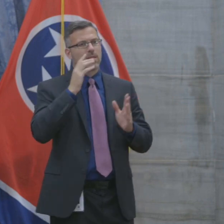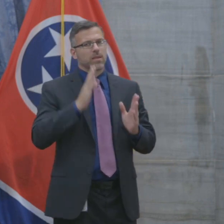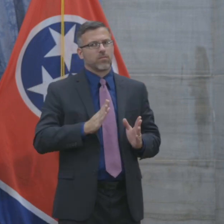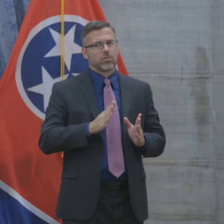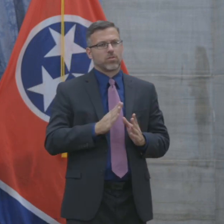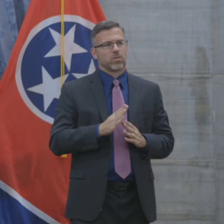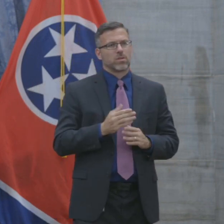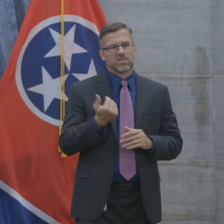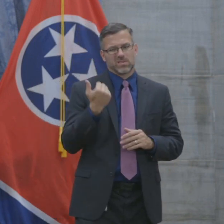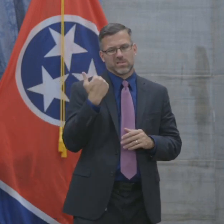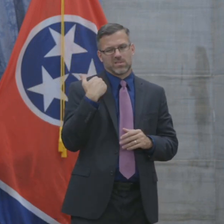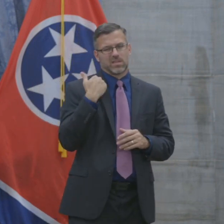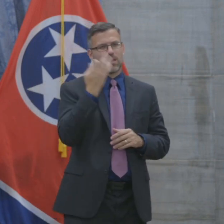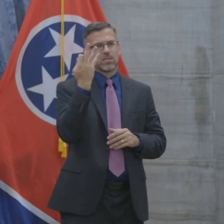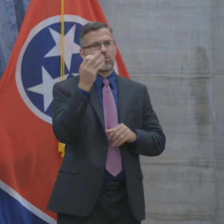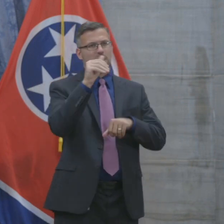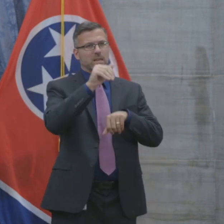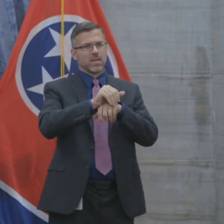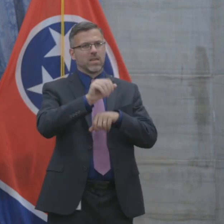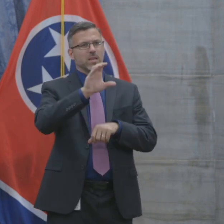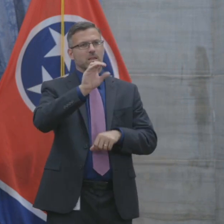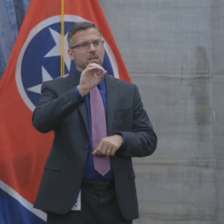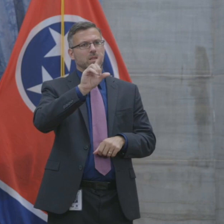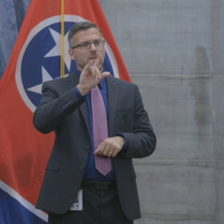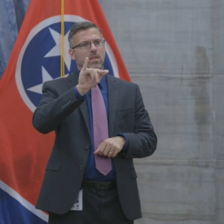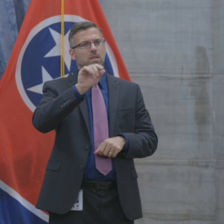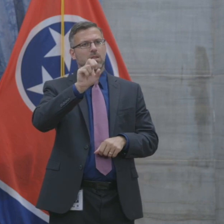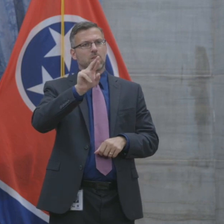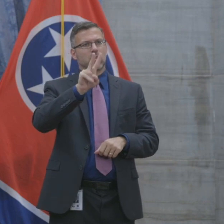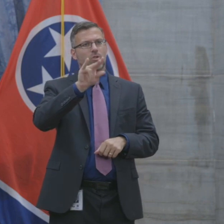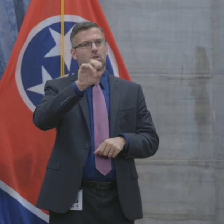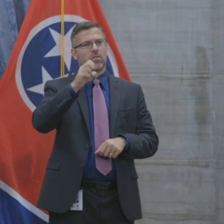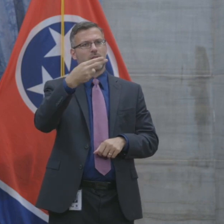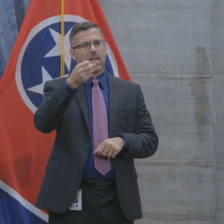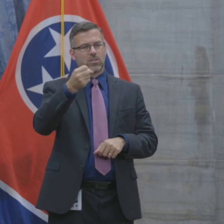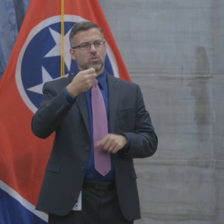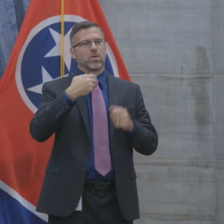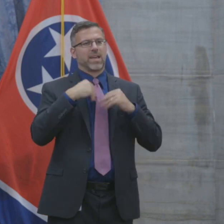and she's -- she's made some very strong and important